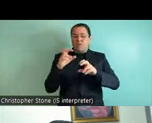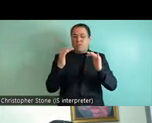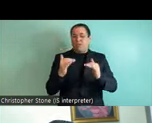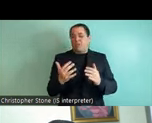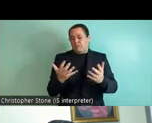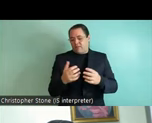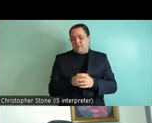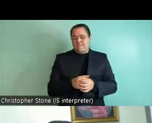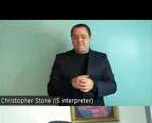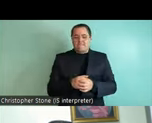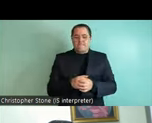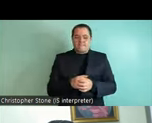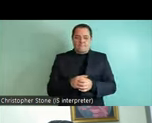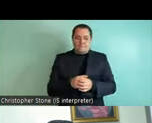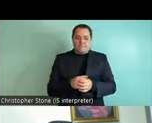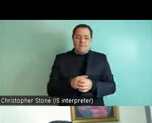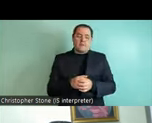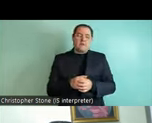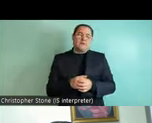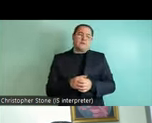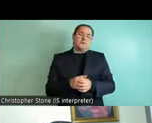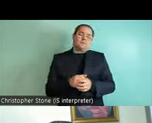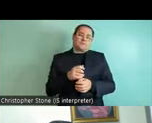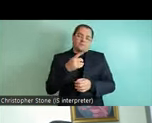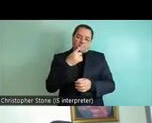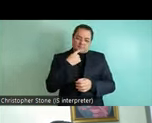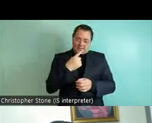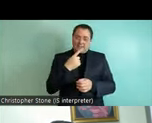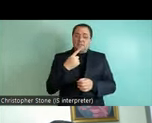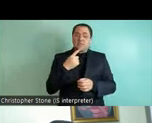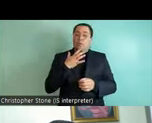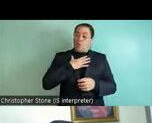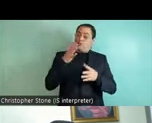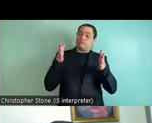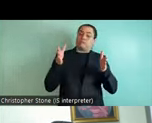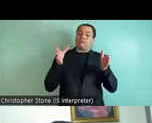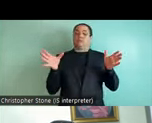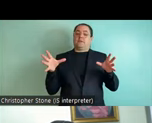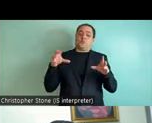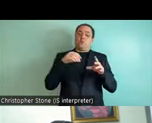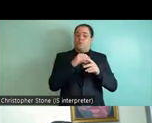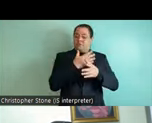like I mentioned that access talent appeal to different learning styles, improved repetition,